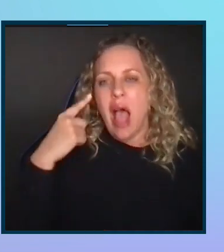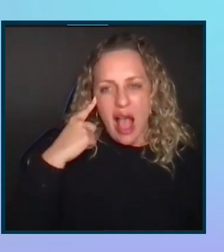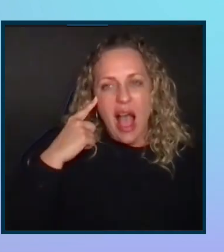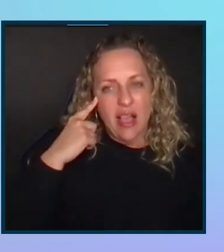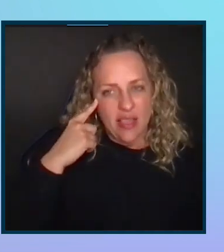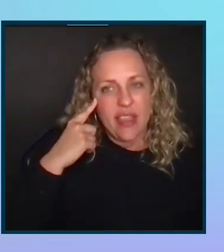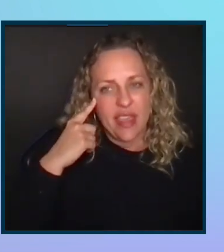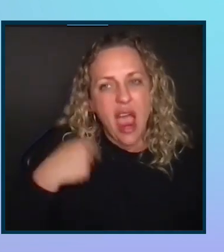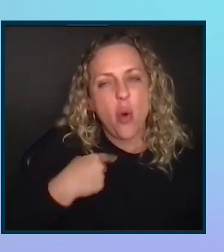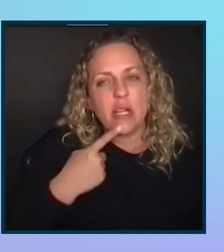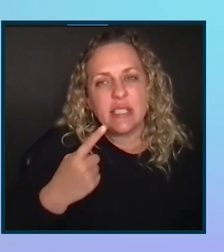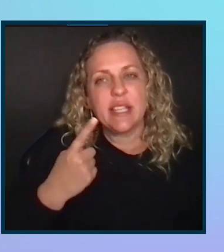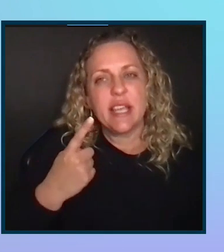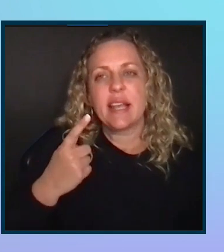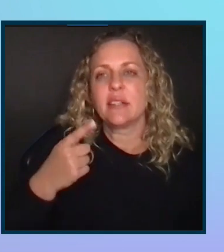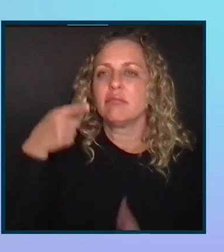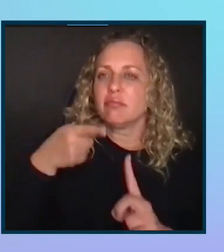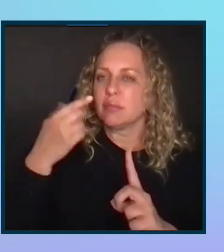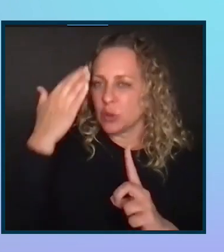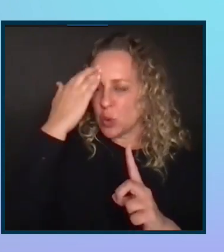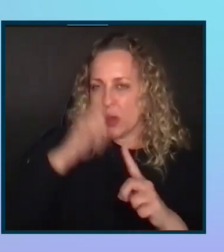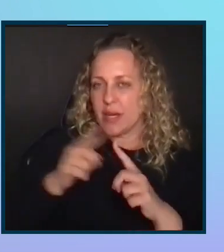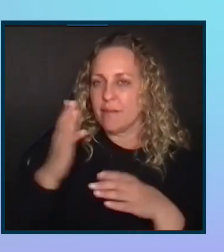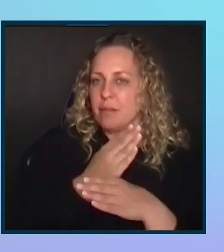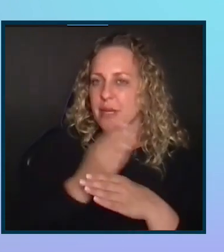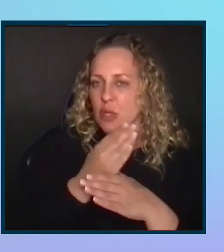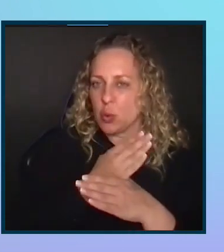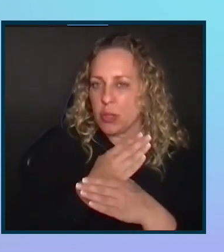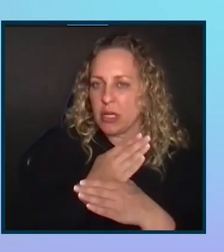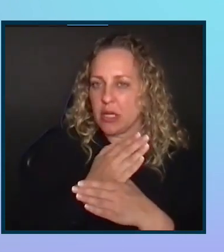is to know the difference between all three of them.